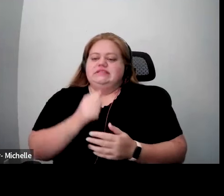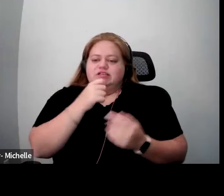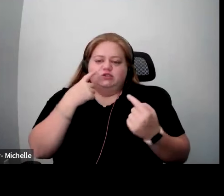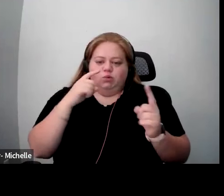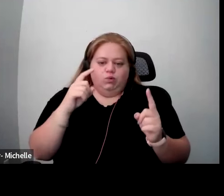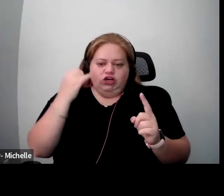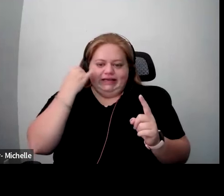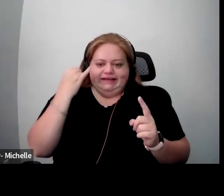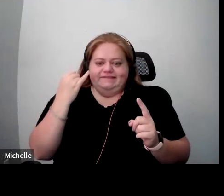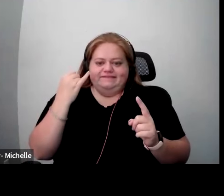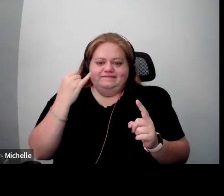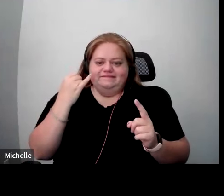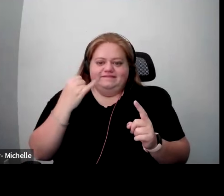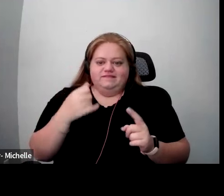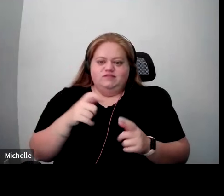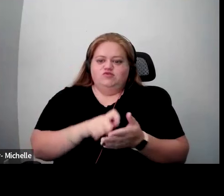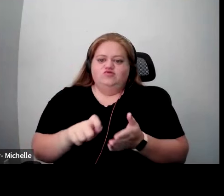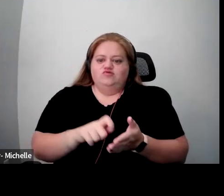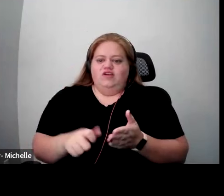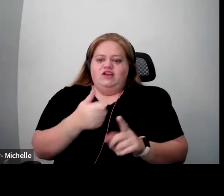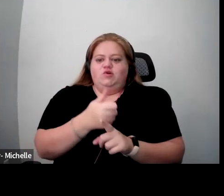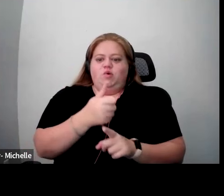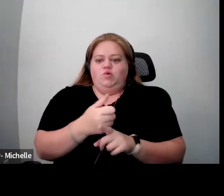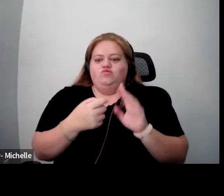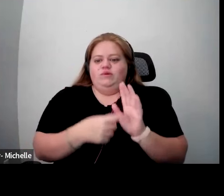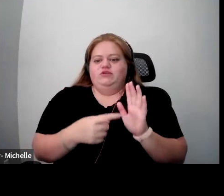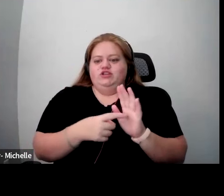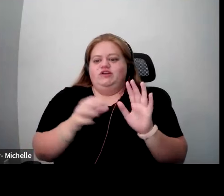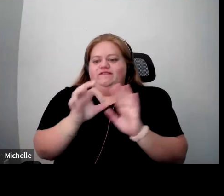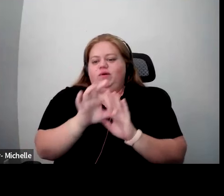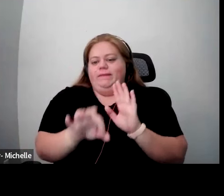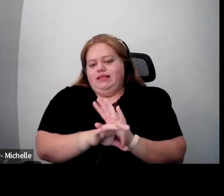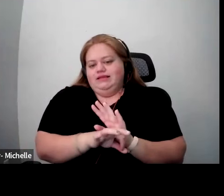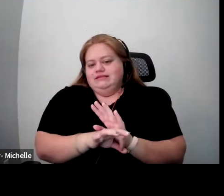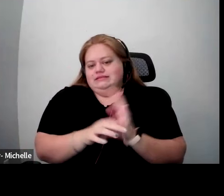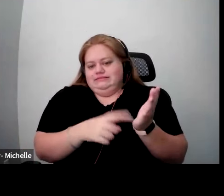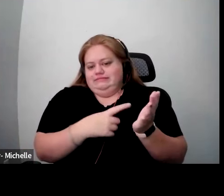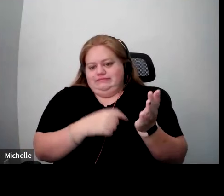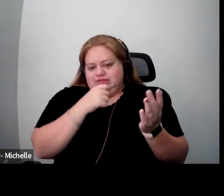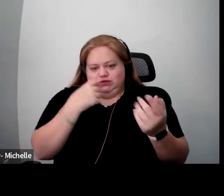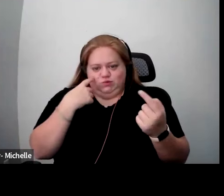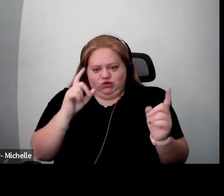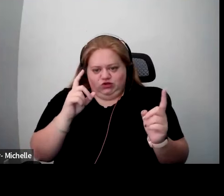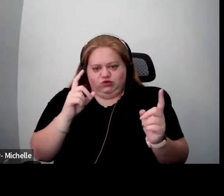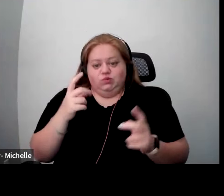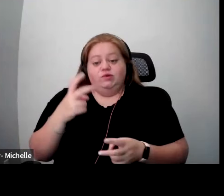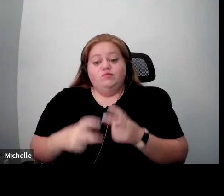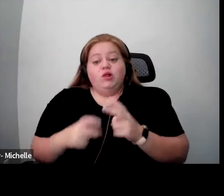code your own representation of formulas. So the problem with TeX is that you can do everything